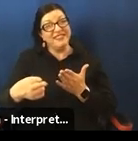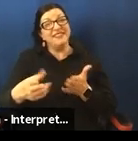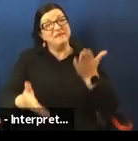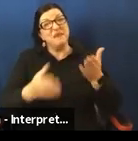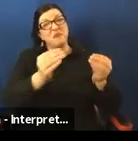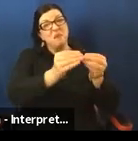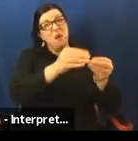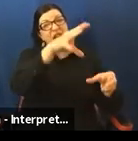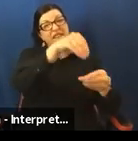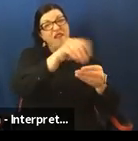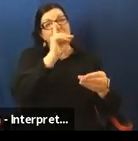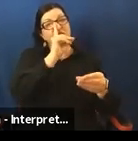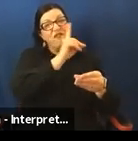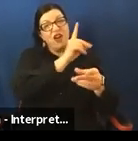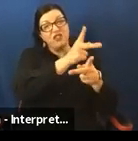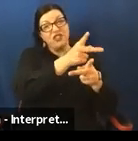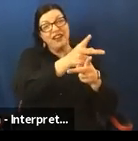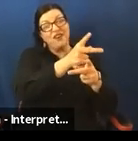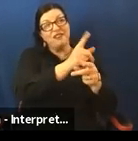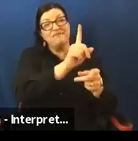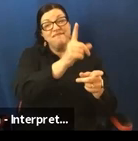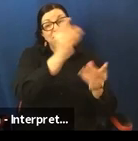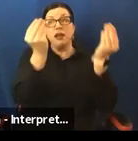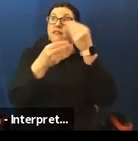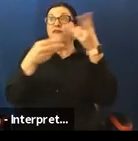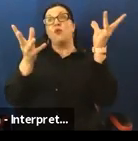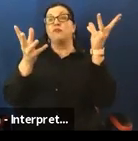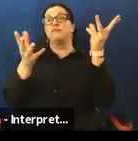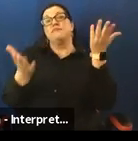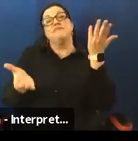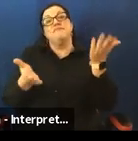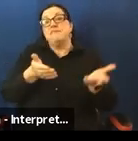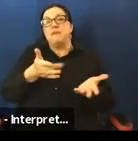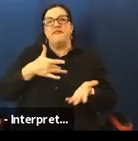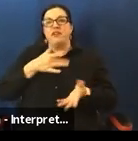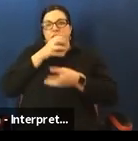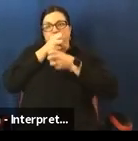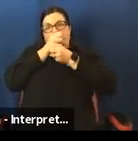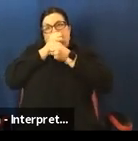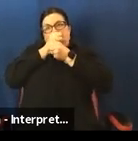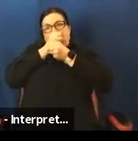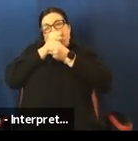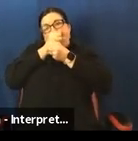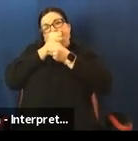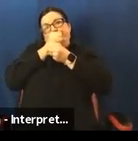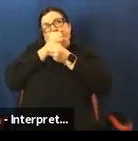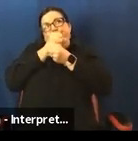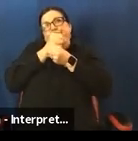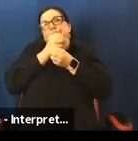Jason Williams: Which is totally understandable because some folks want to keep it on the on the download. They don't want to put their business out there that they've experienced